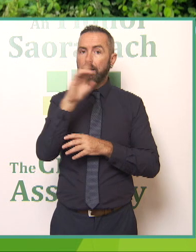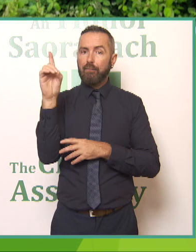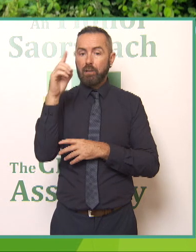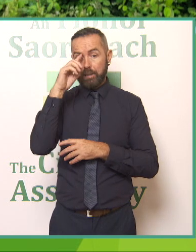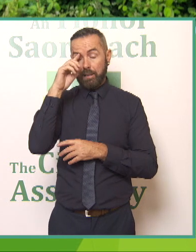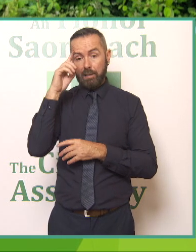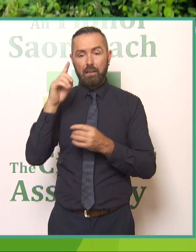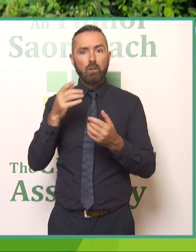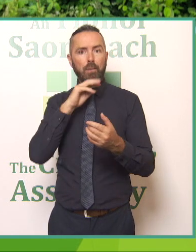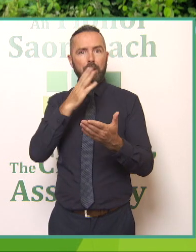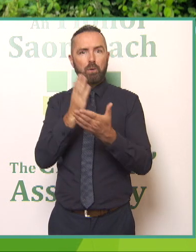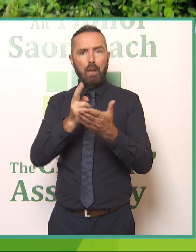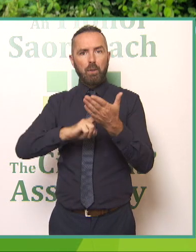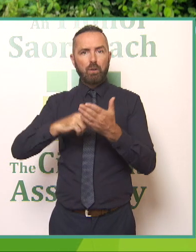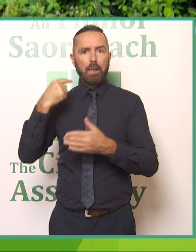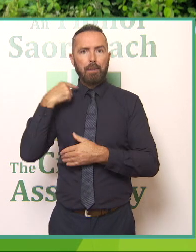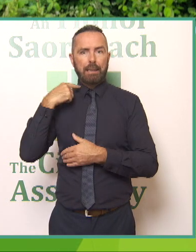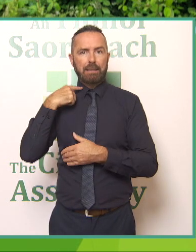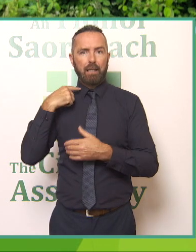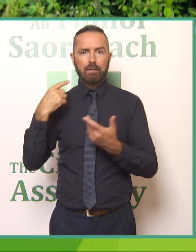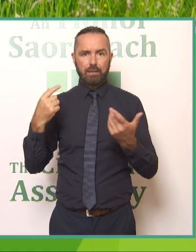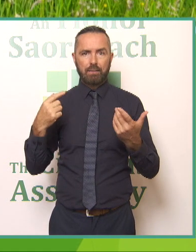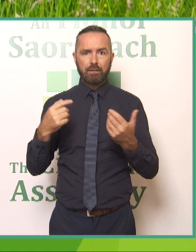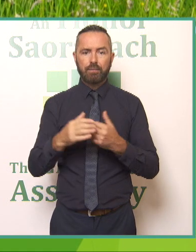their pesticidos and obviously you're keeping fertilizer up from your Watercourse as well